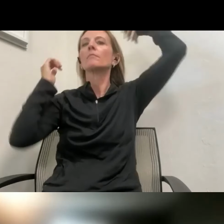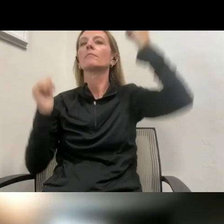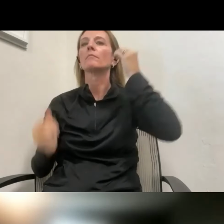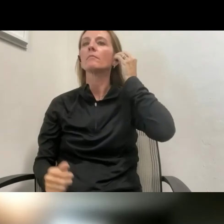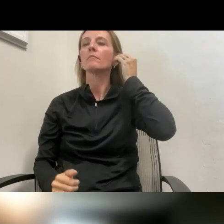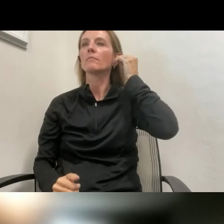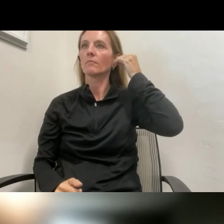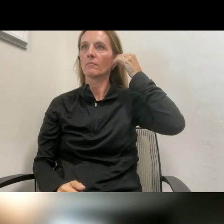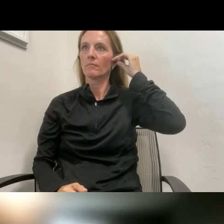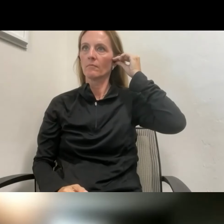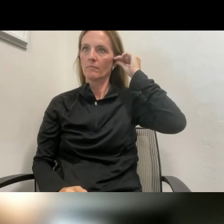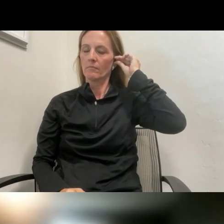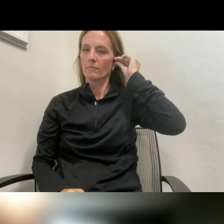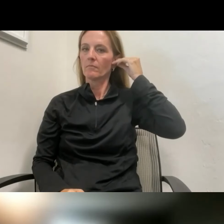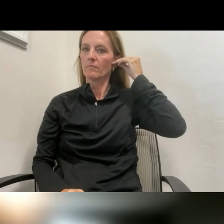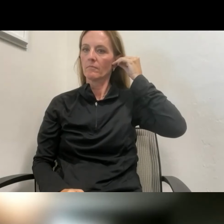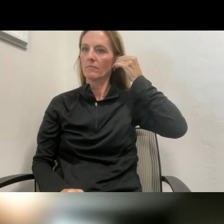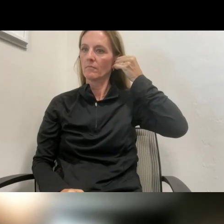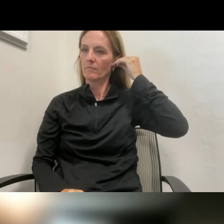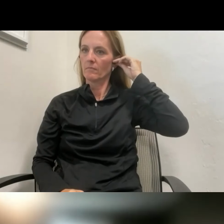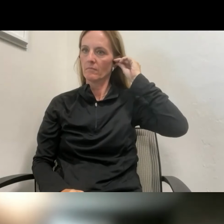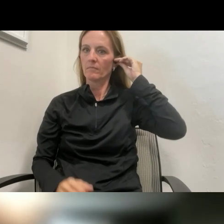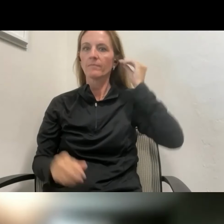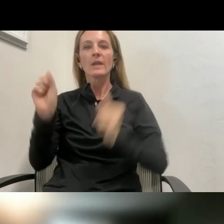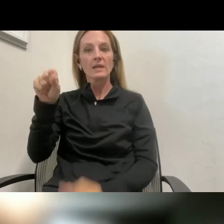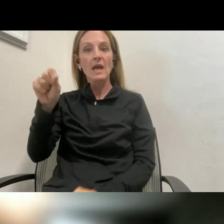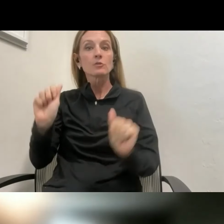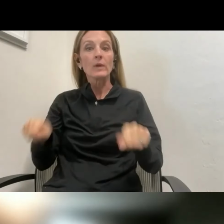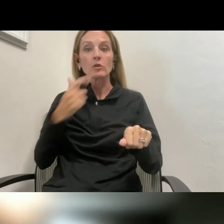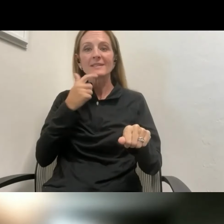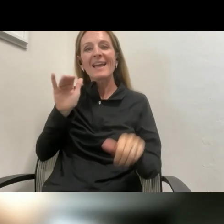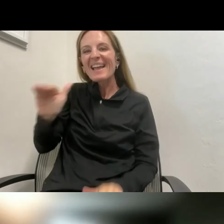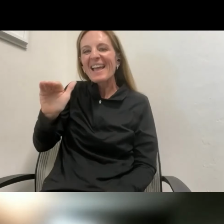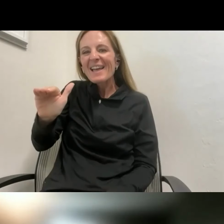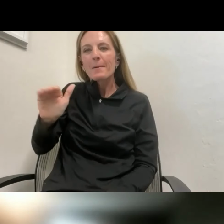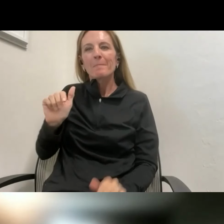Yeah! We could stand up and say “hey, we've agreed to be here in this space together.”